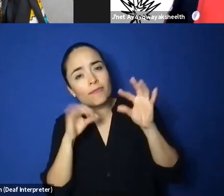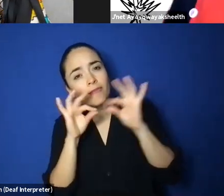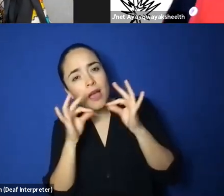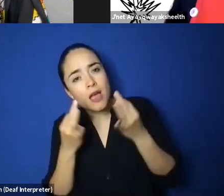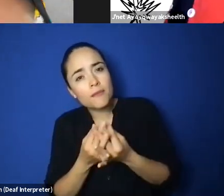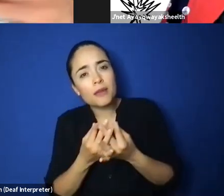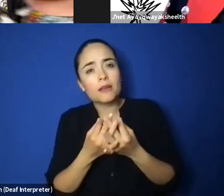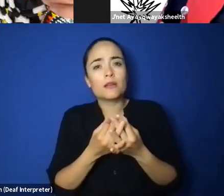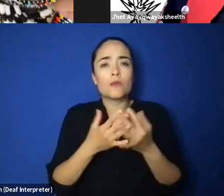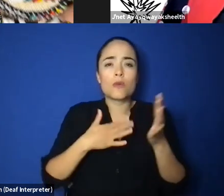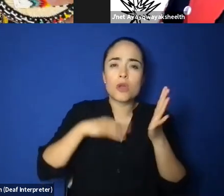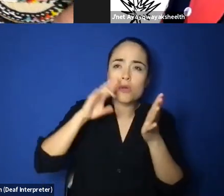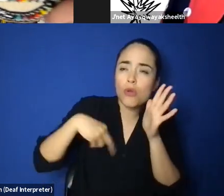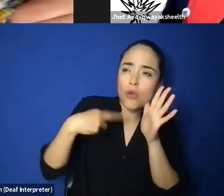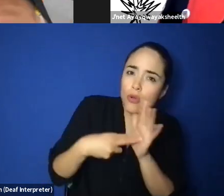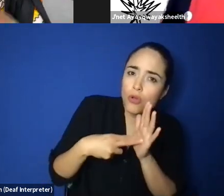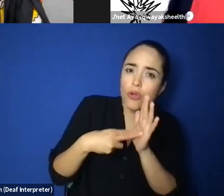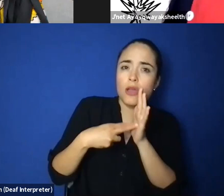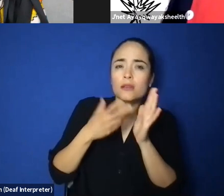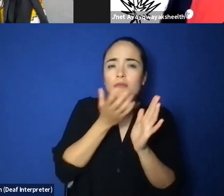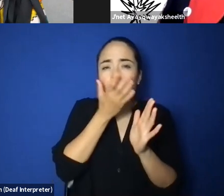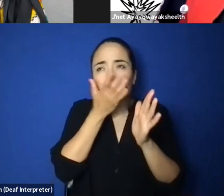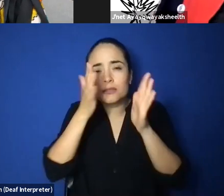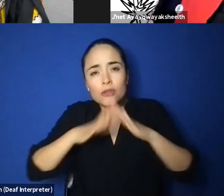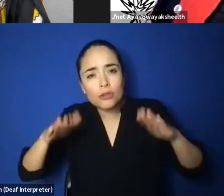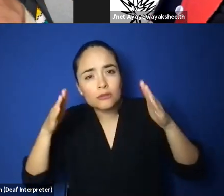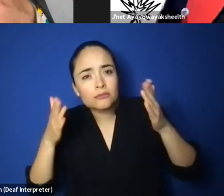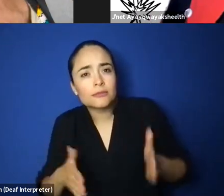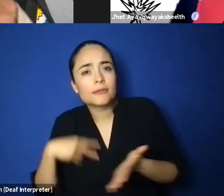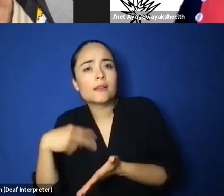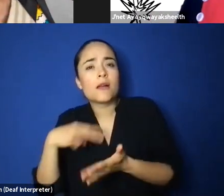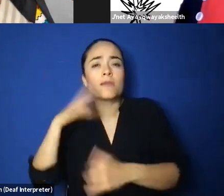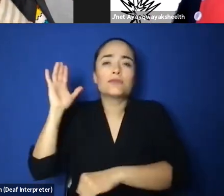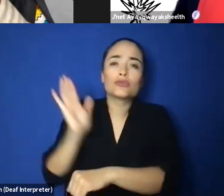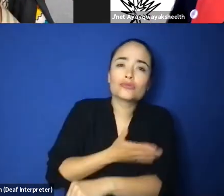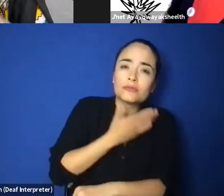just be listening to a podcast or some music I like, but it keeps me busy, and it's a good --